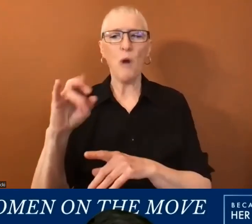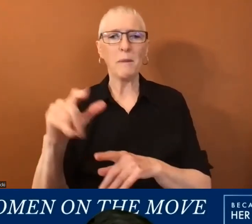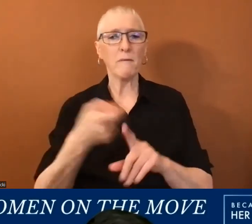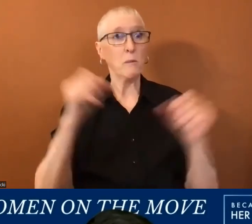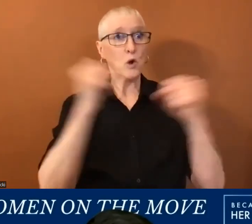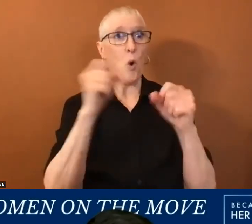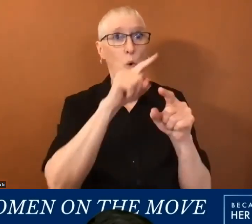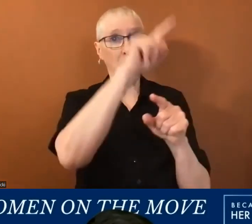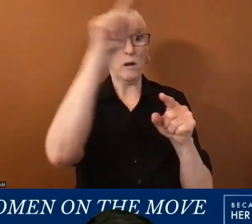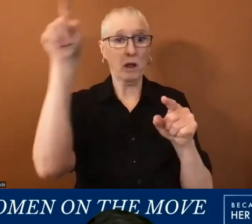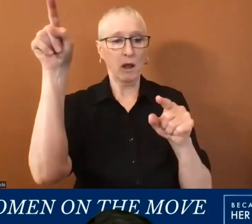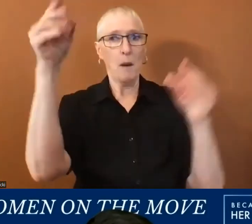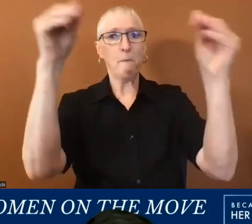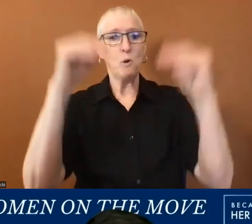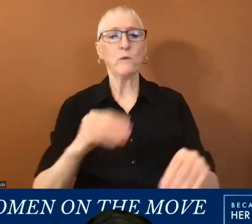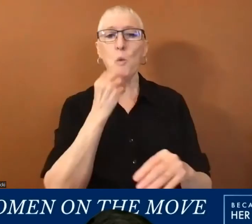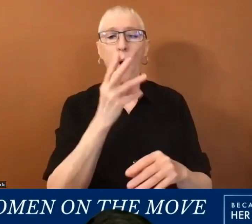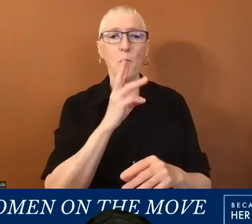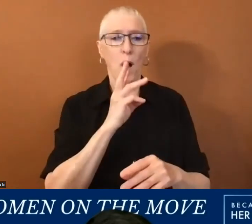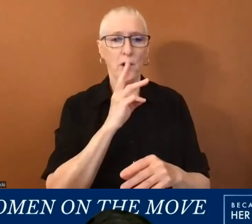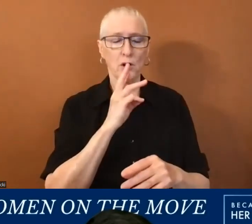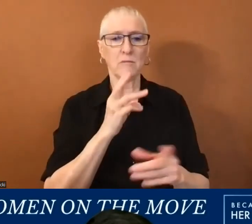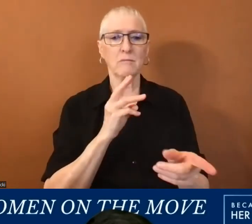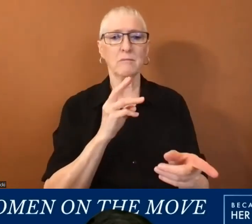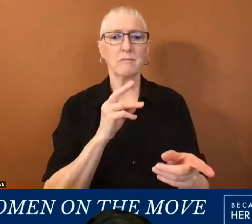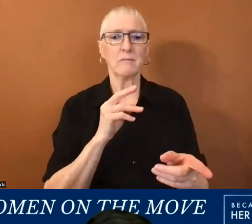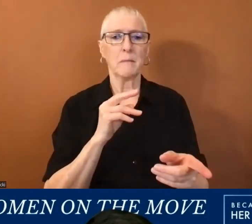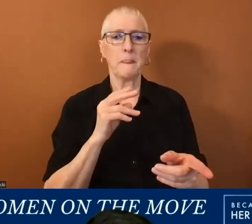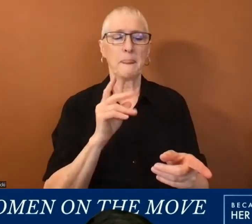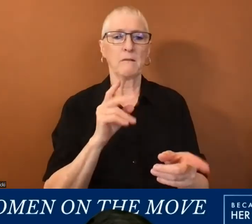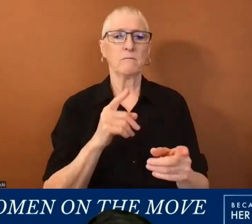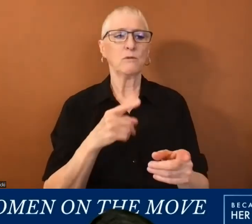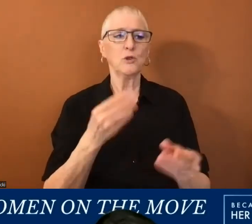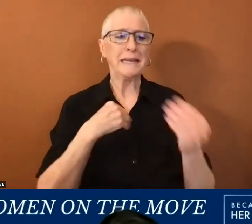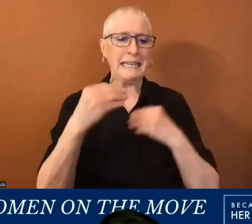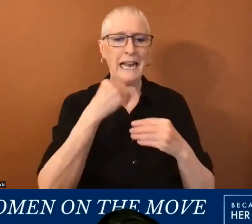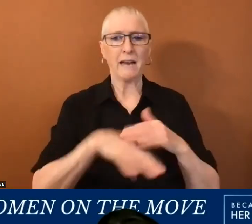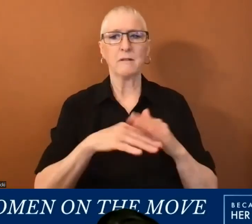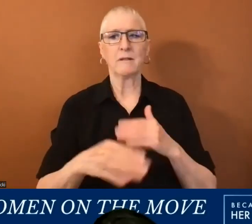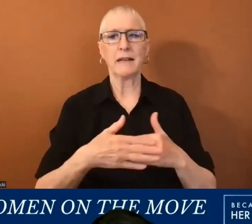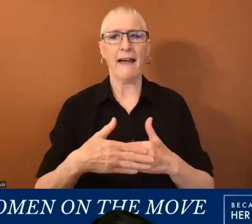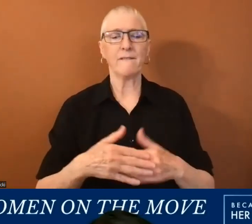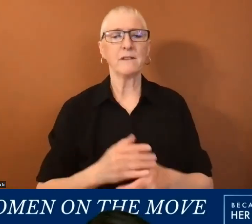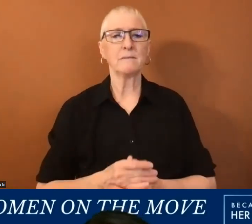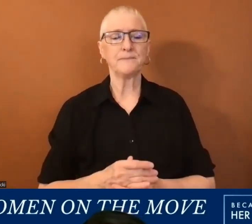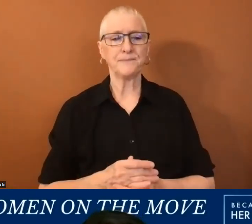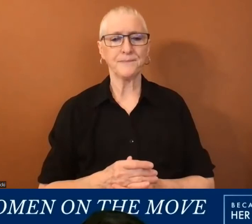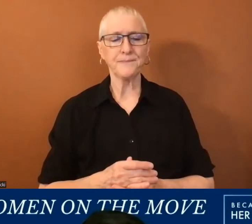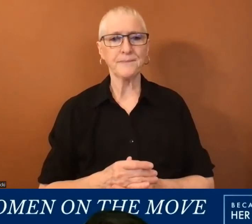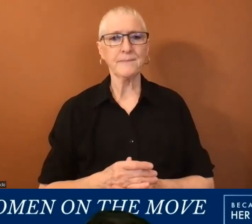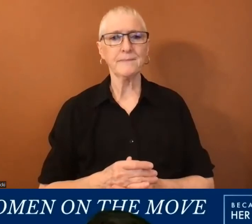waters down to warm waters to to feed and to calf. >>Shelby: Awesome. That's really cool and it's also